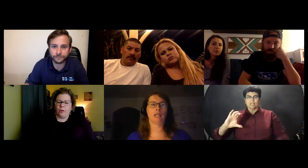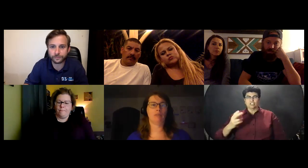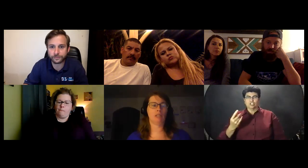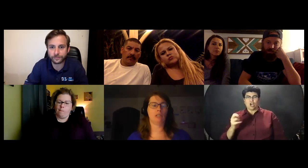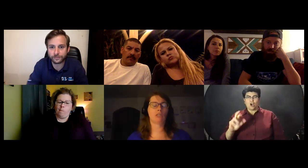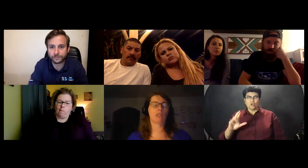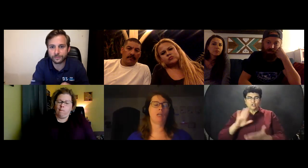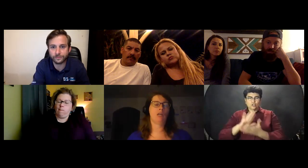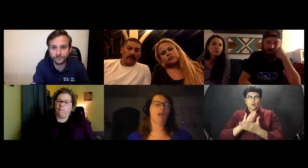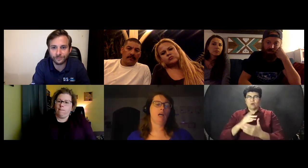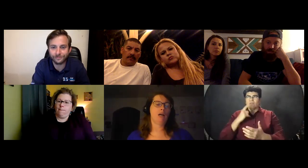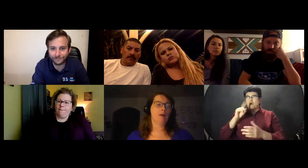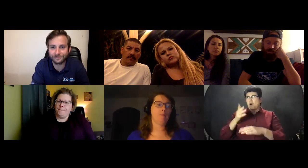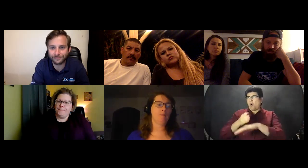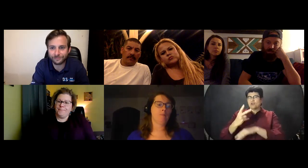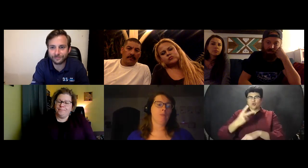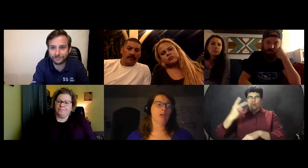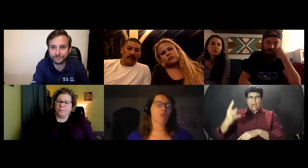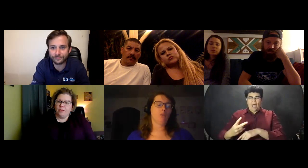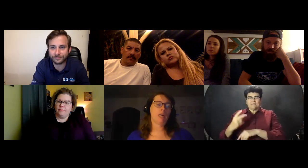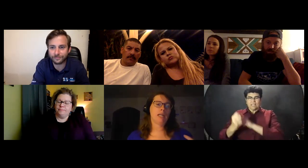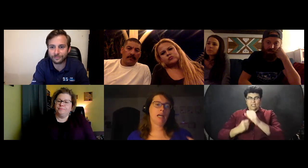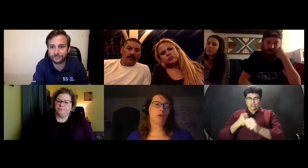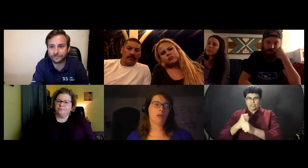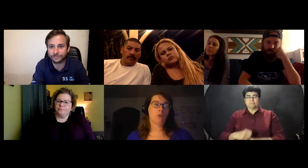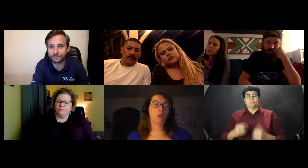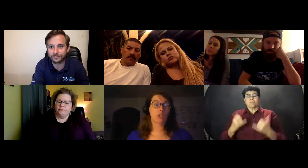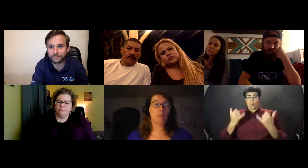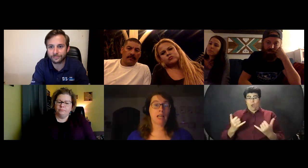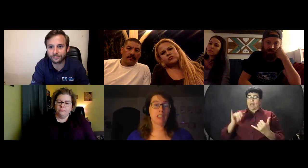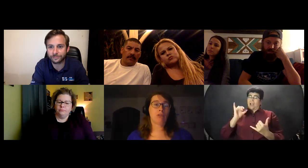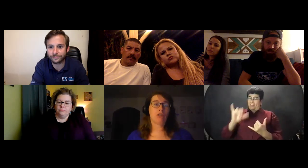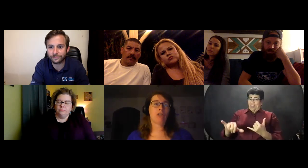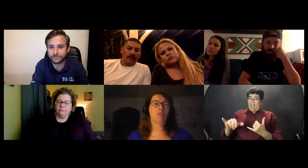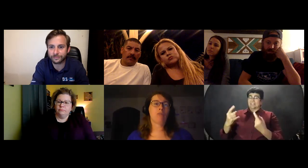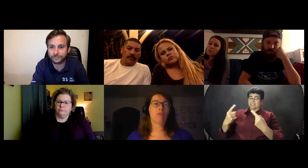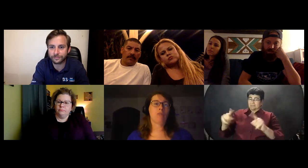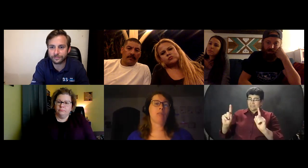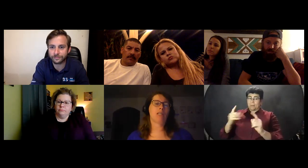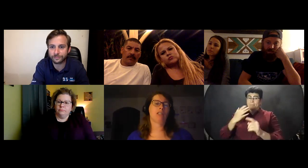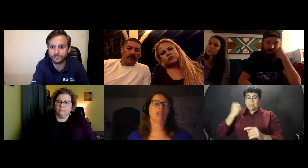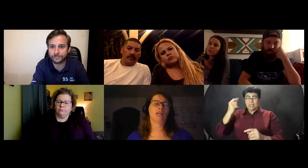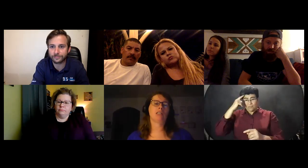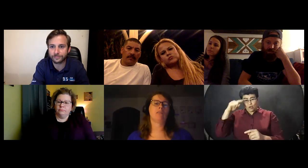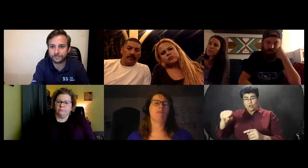years um and right now that works best for her because she